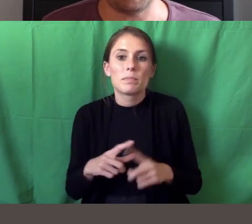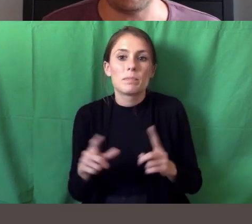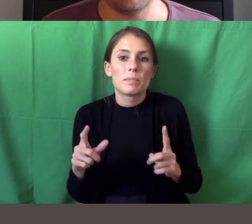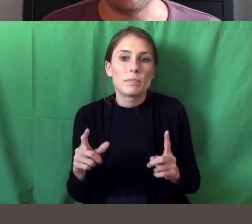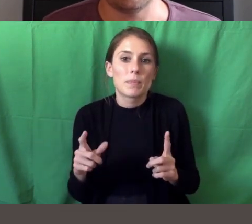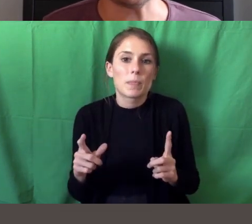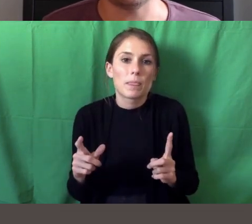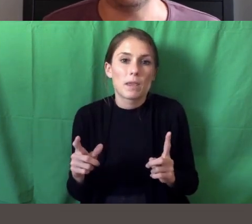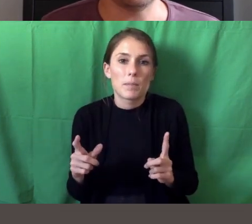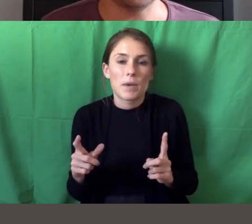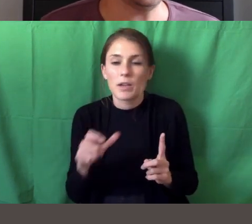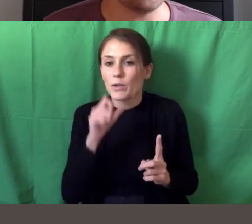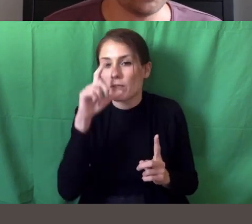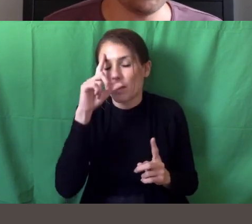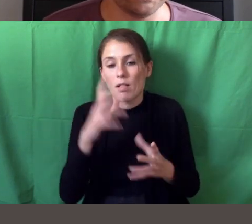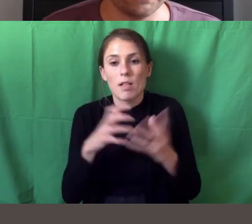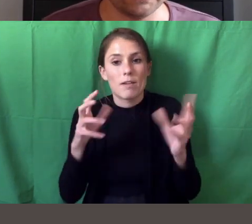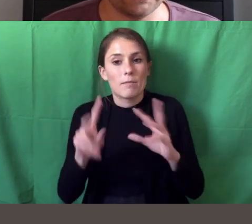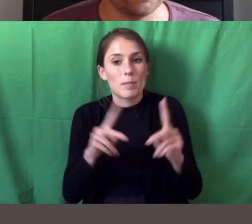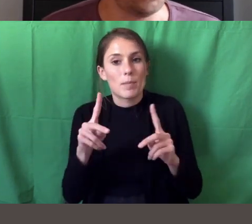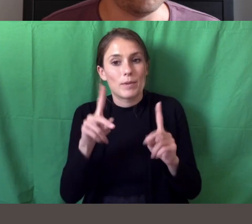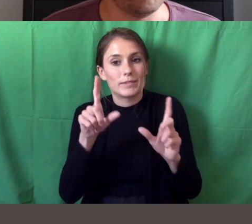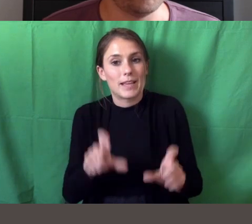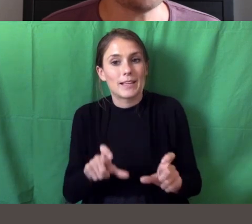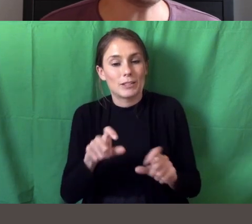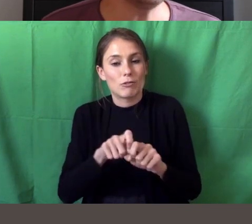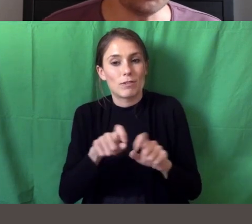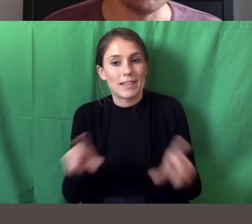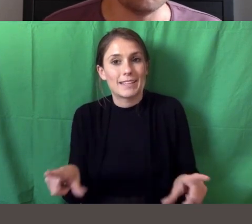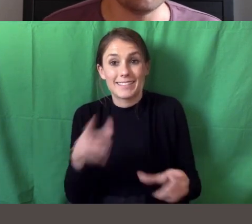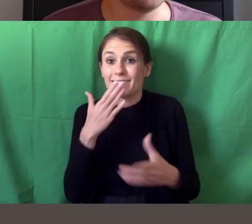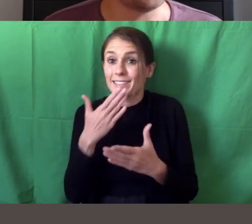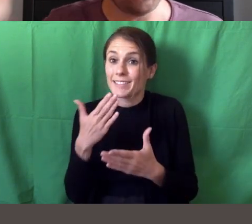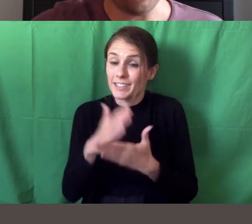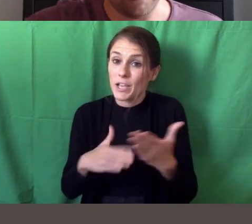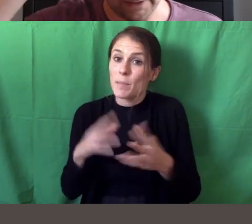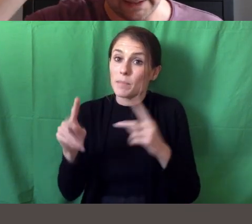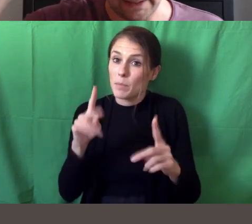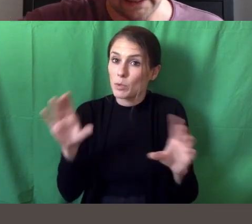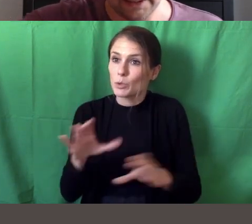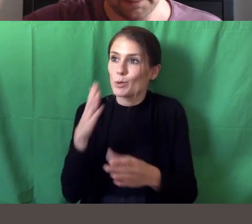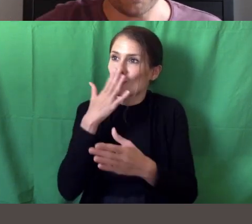Python forum. But don't think people, lots of people test prereleases. No. Some do.